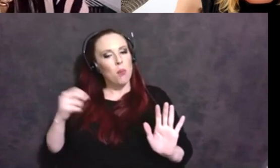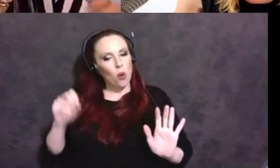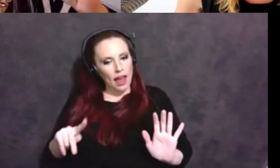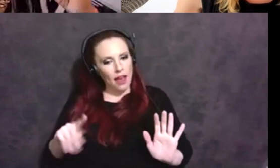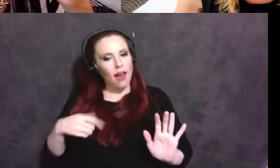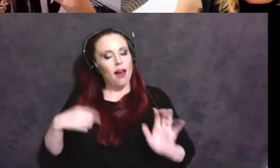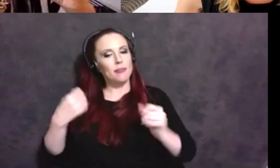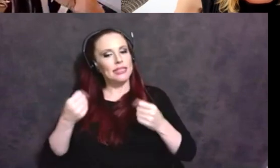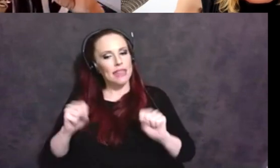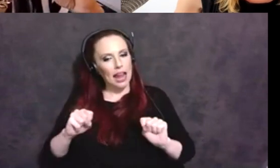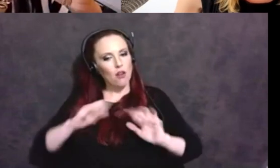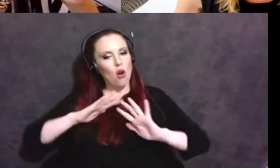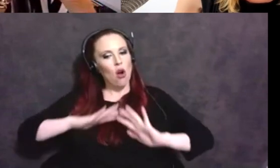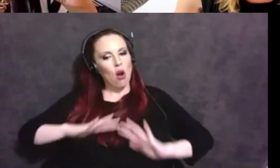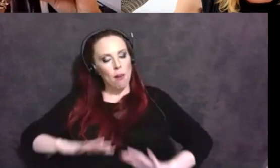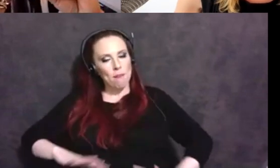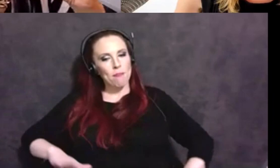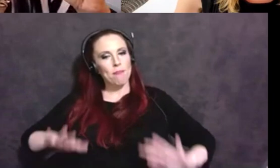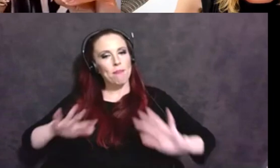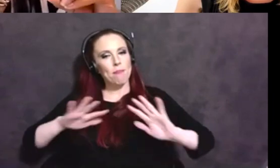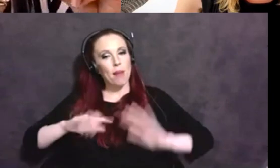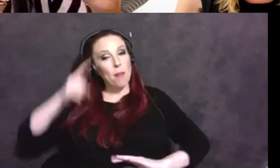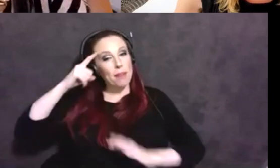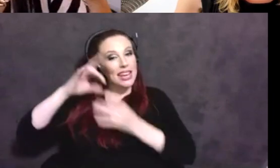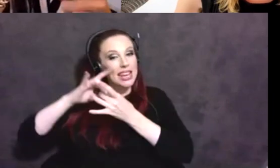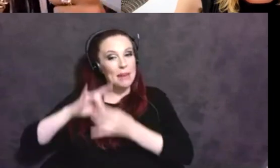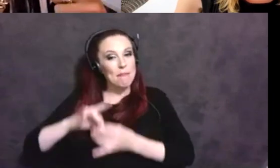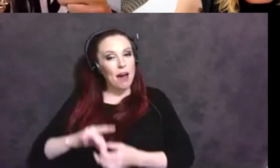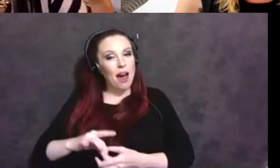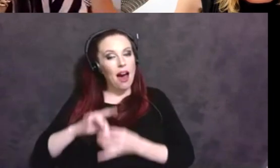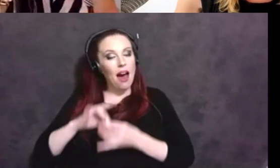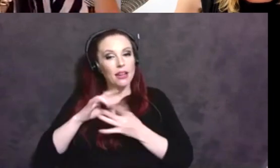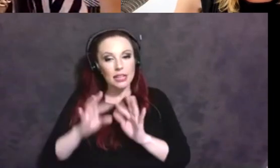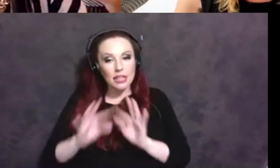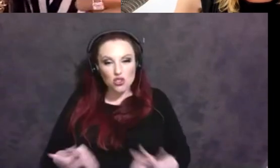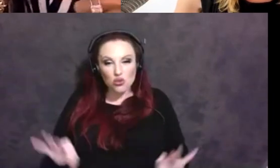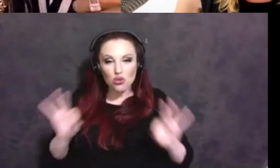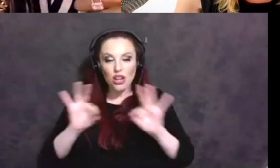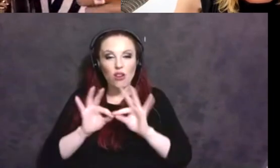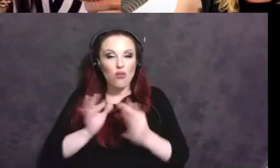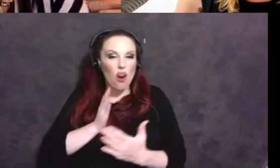with this person in my body, and when we are triggered we are better able to say to ourselves,